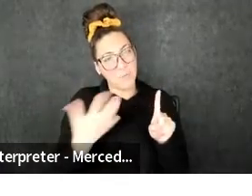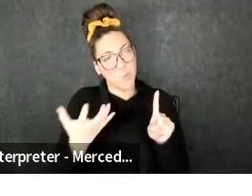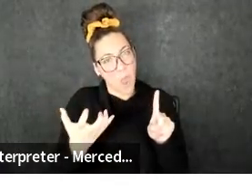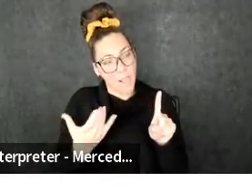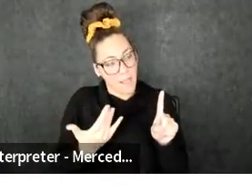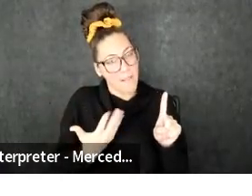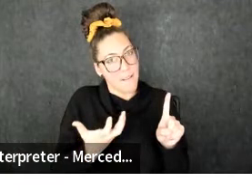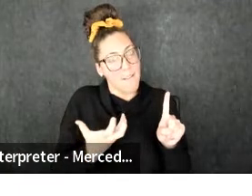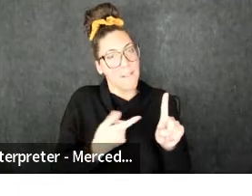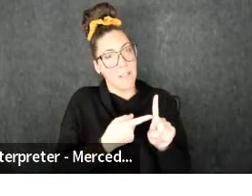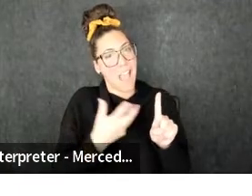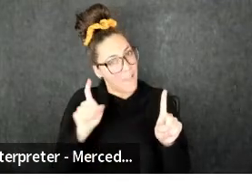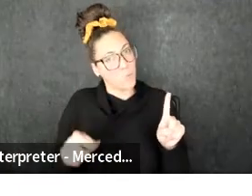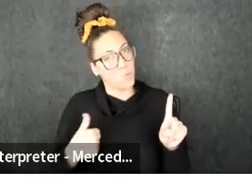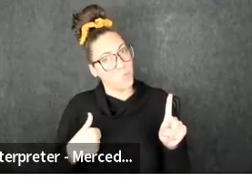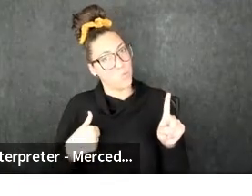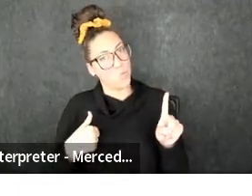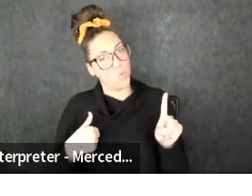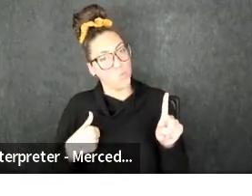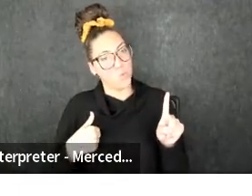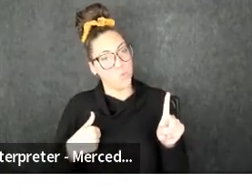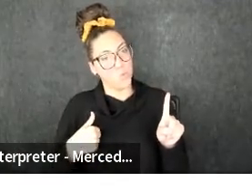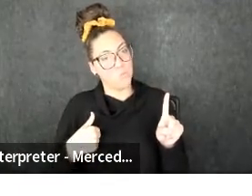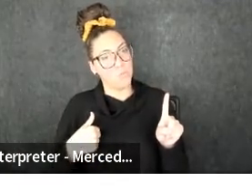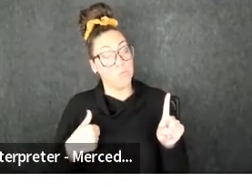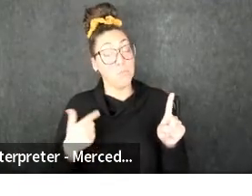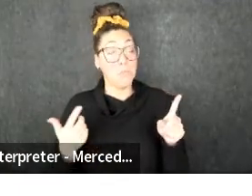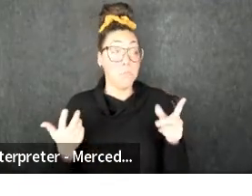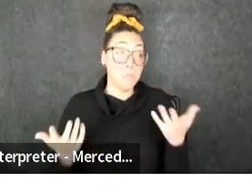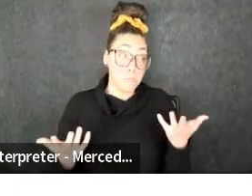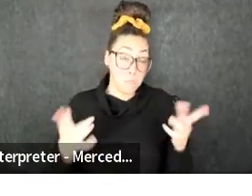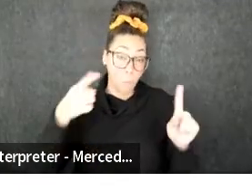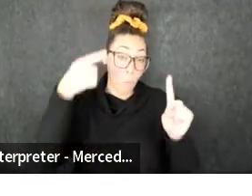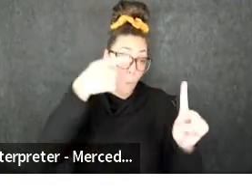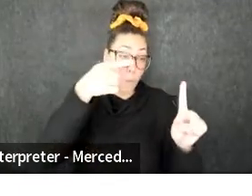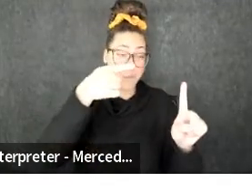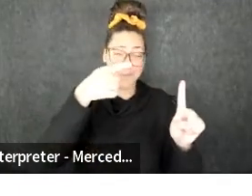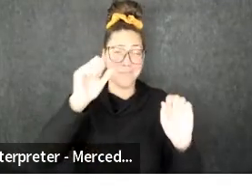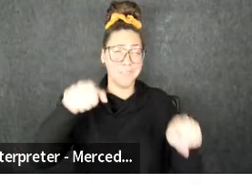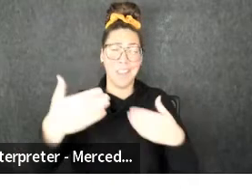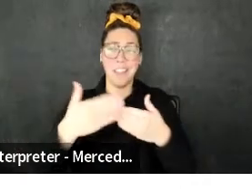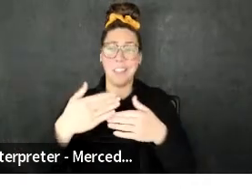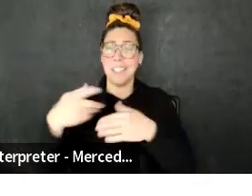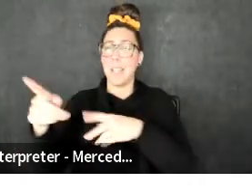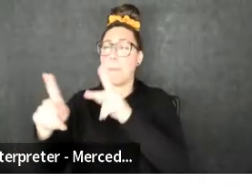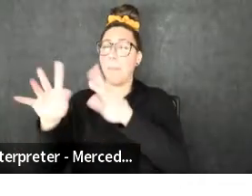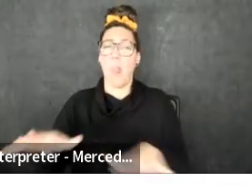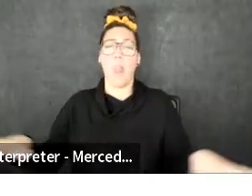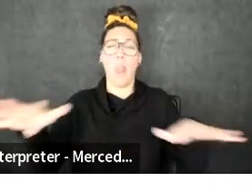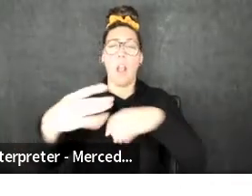our one in the goals can be influenced by our society or by our gender roles, by